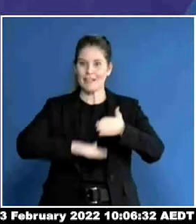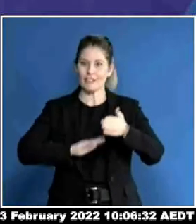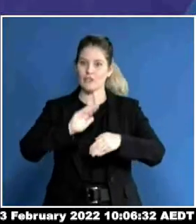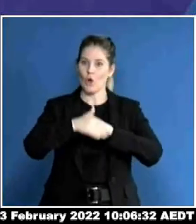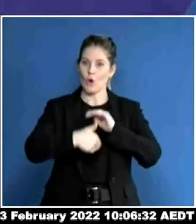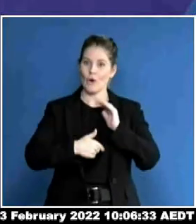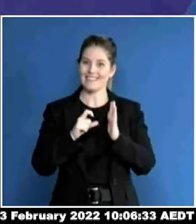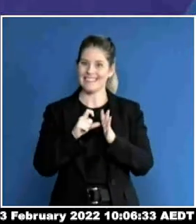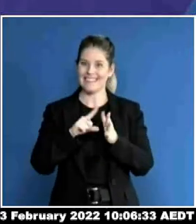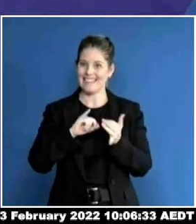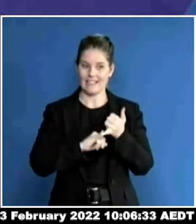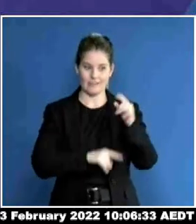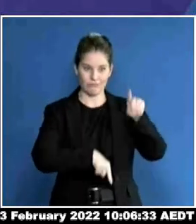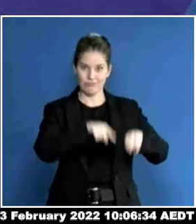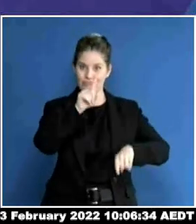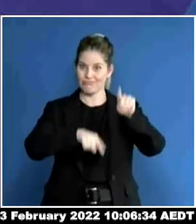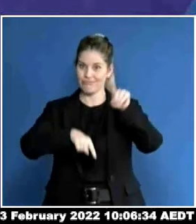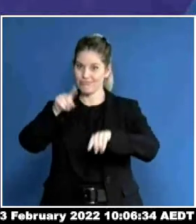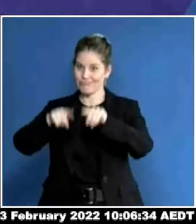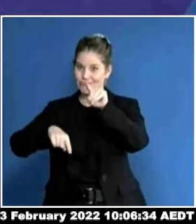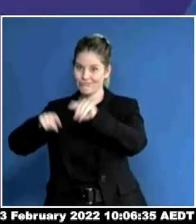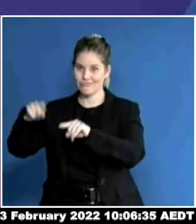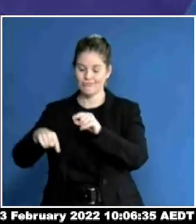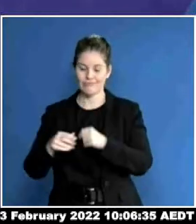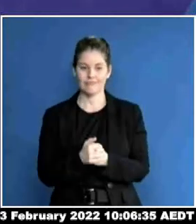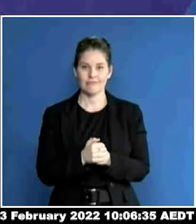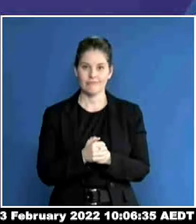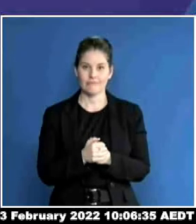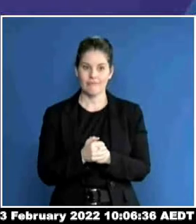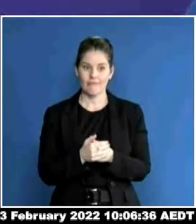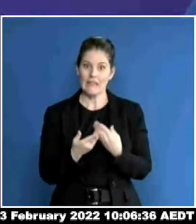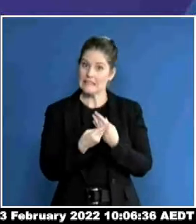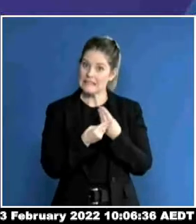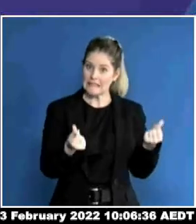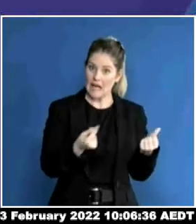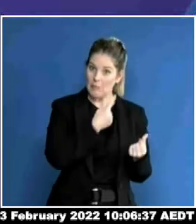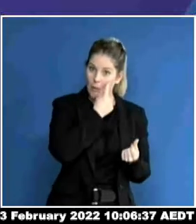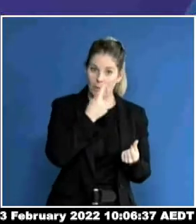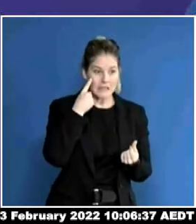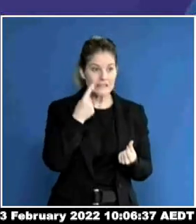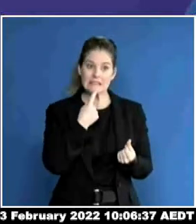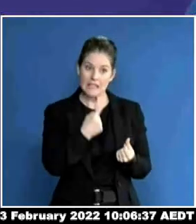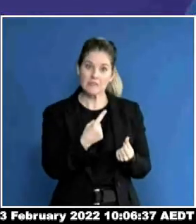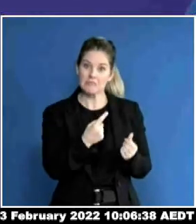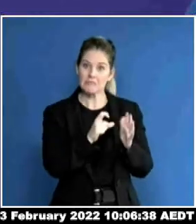Some witnesses suggested that DES providers generally did not adopt a person-centred